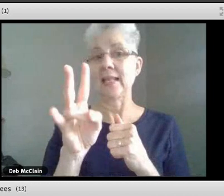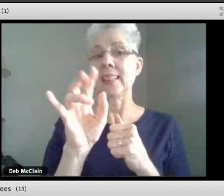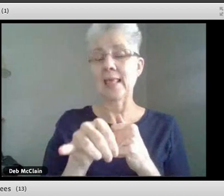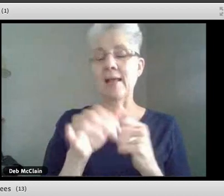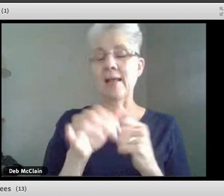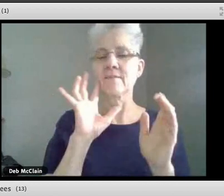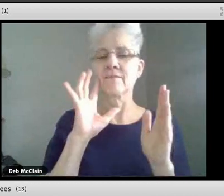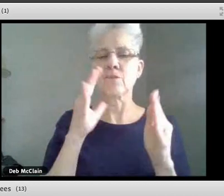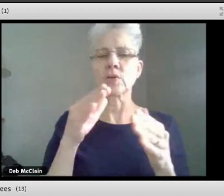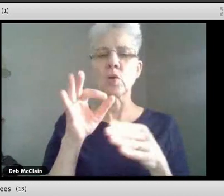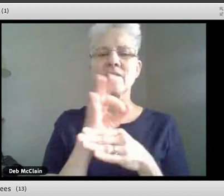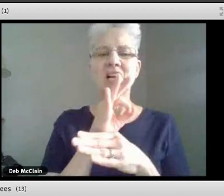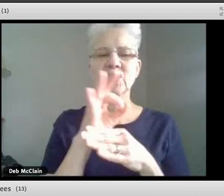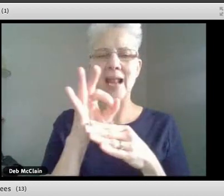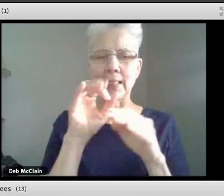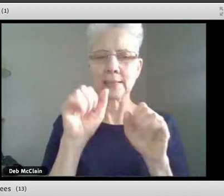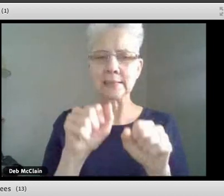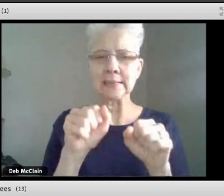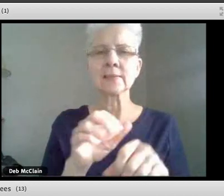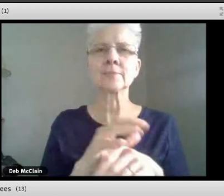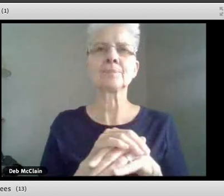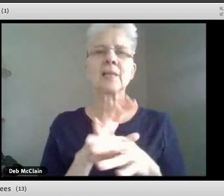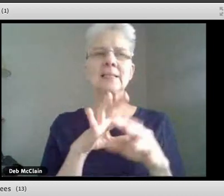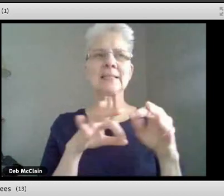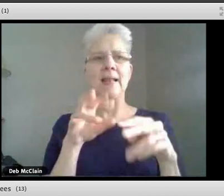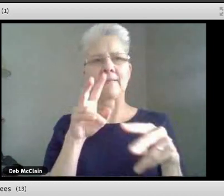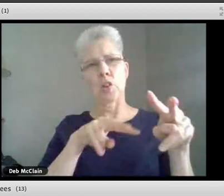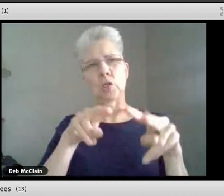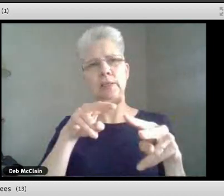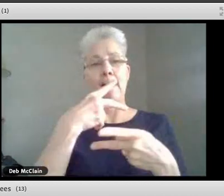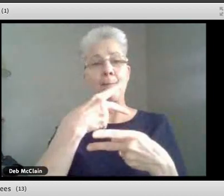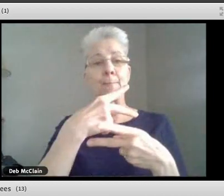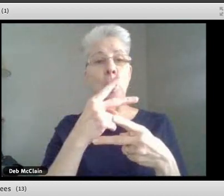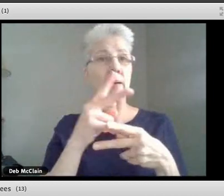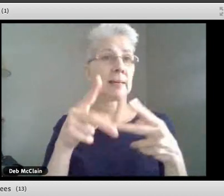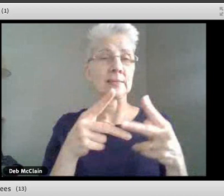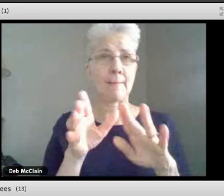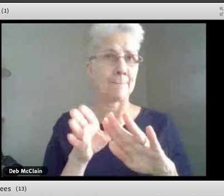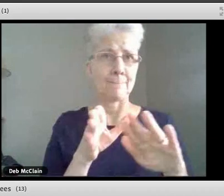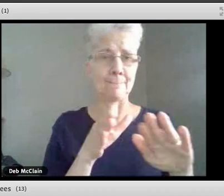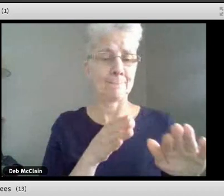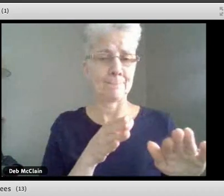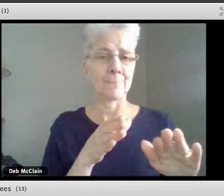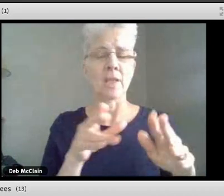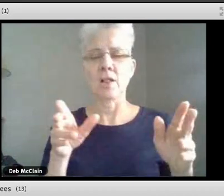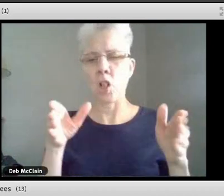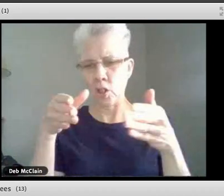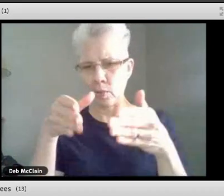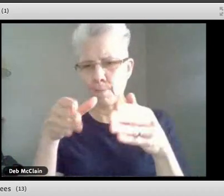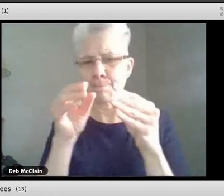instead of looking at product type. You're looking at advances in technology,